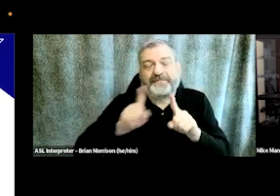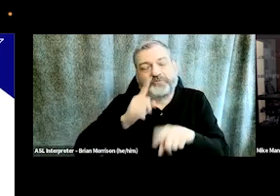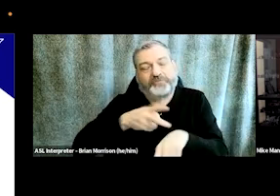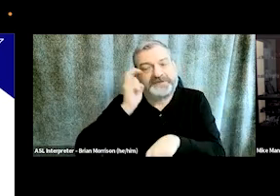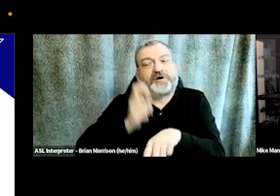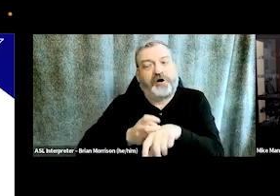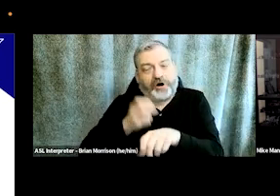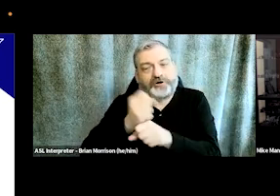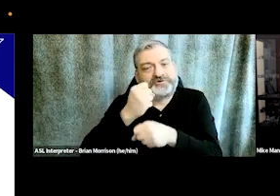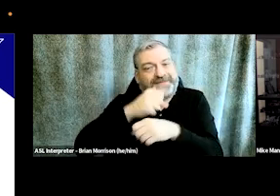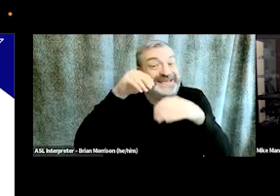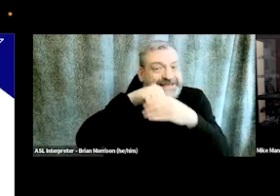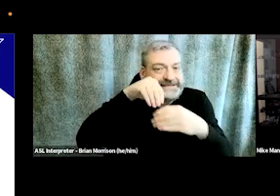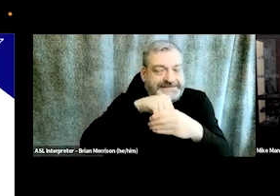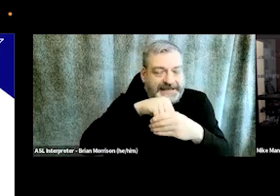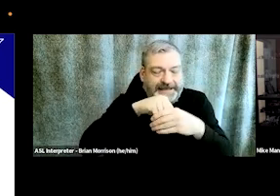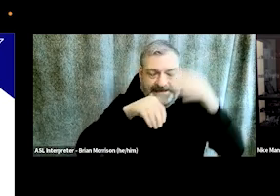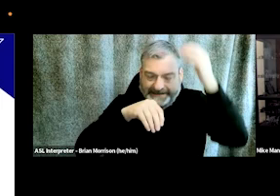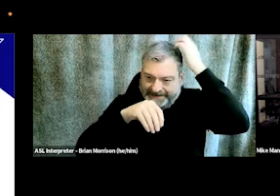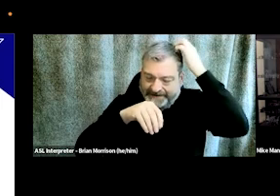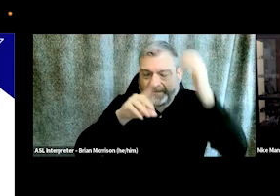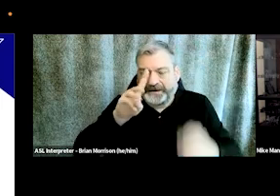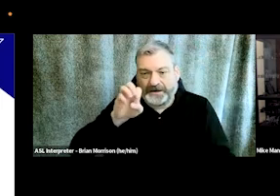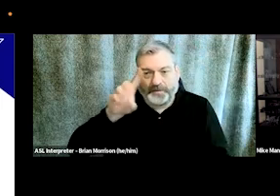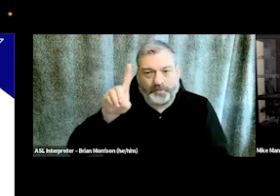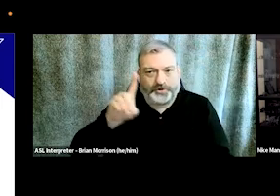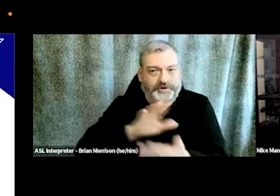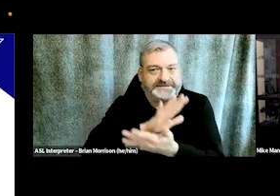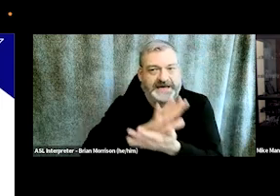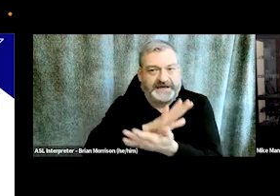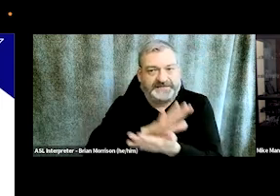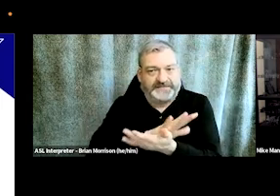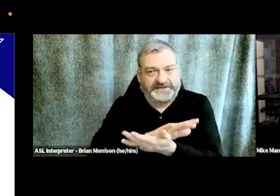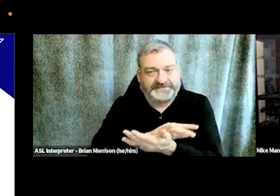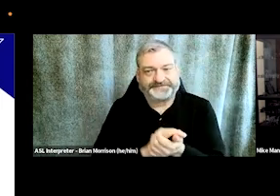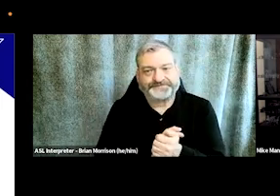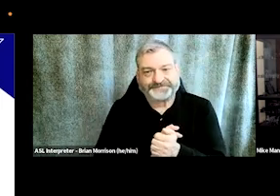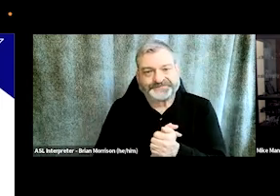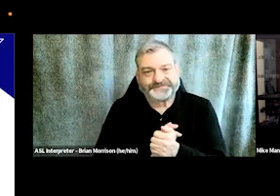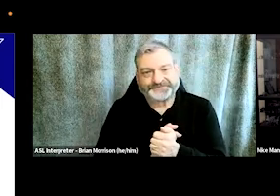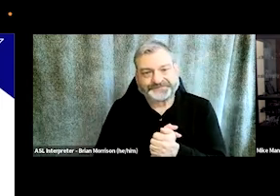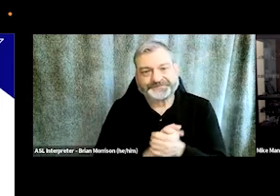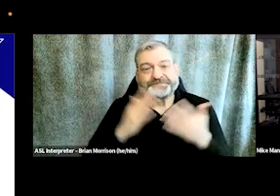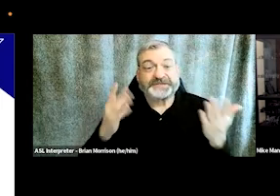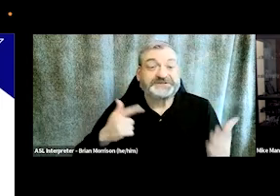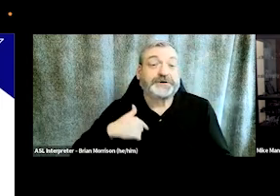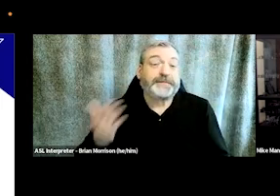And unless you want to go to the trouble of learning how to do that in an accessible way, I would just recommend leaving tables